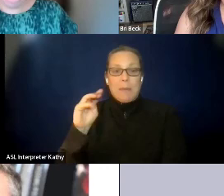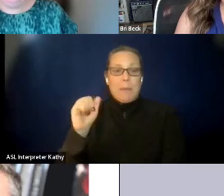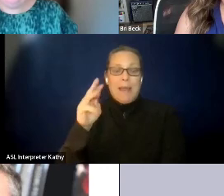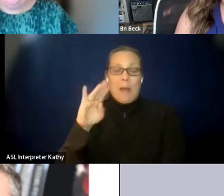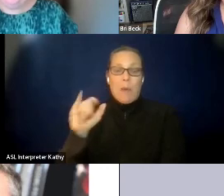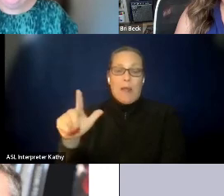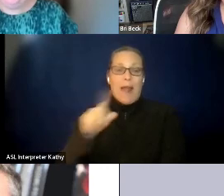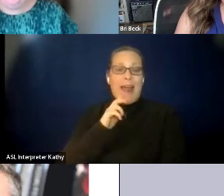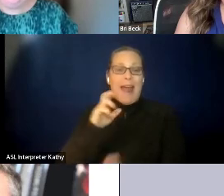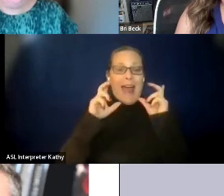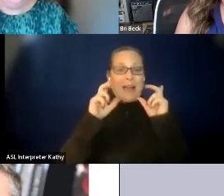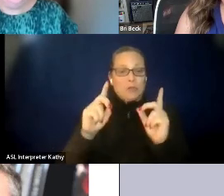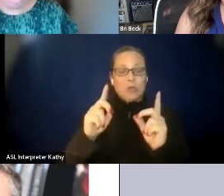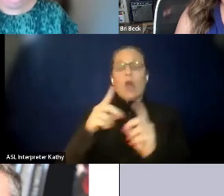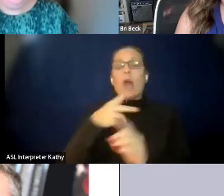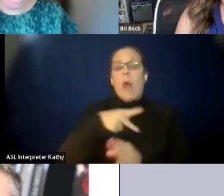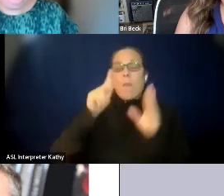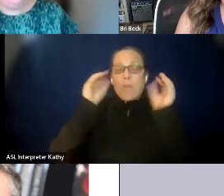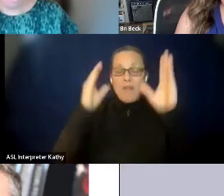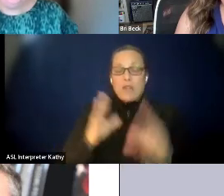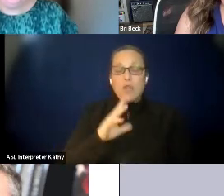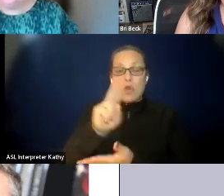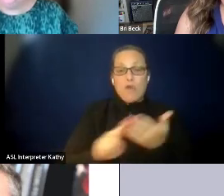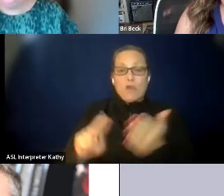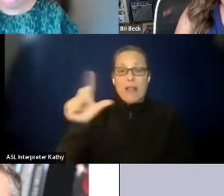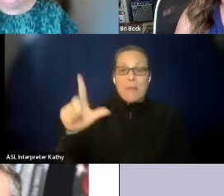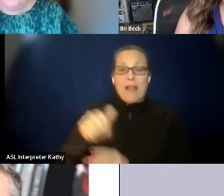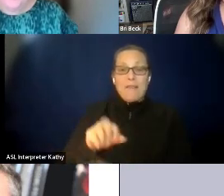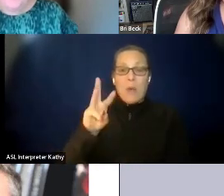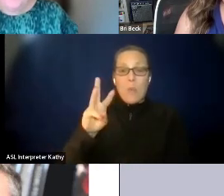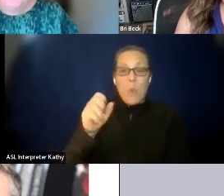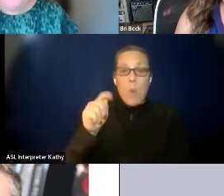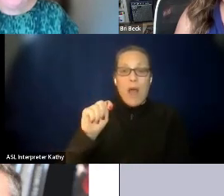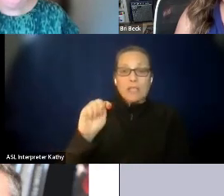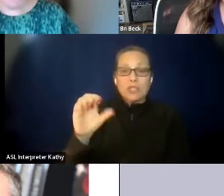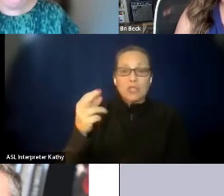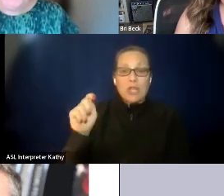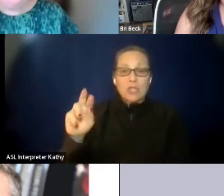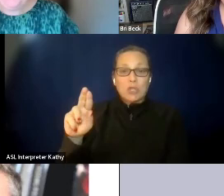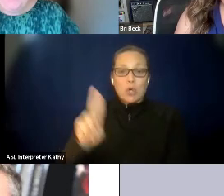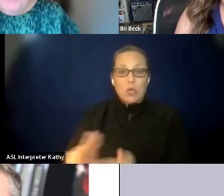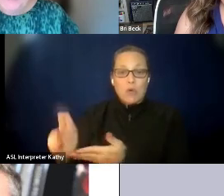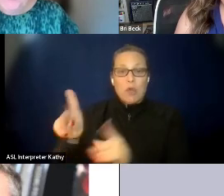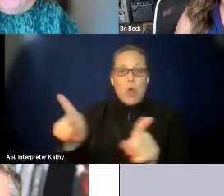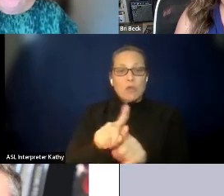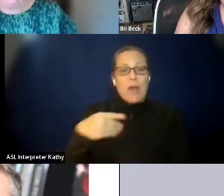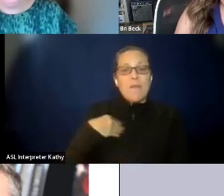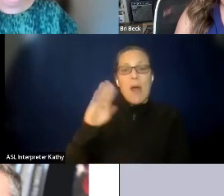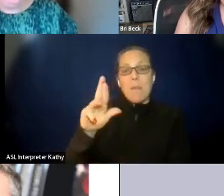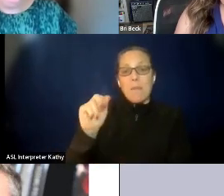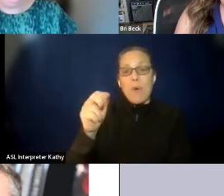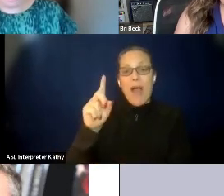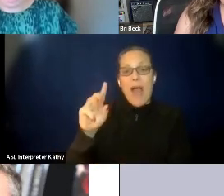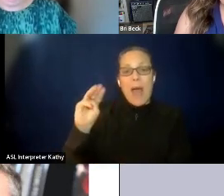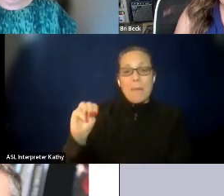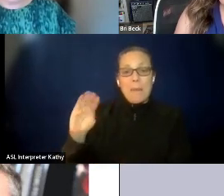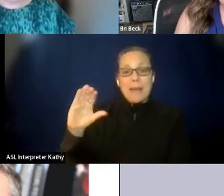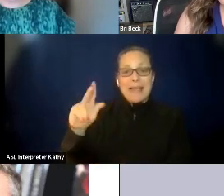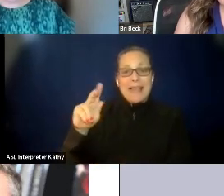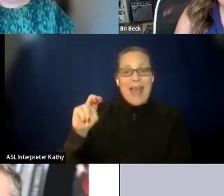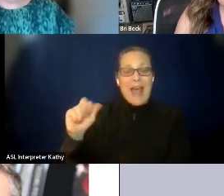at Towson University's Albert S. Cook Library. And Katie Quirin Manwiller